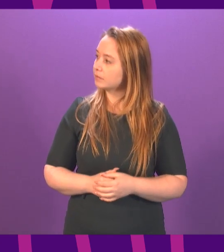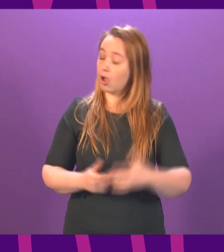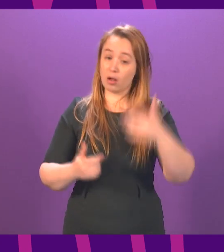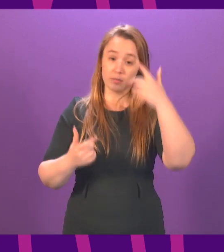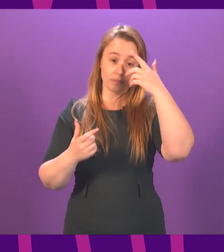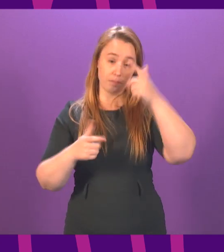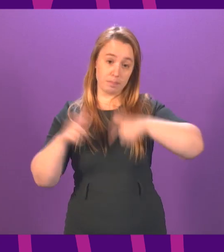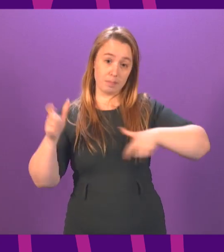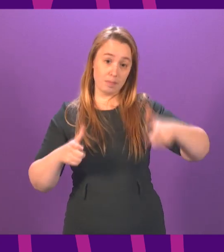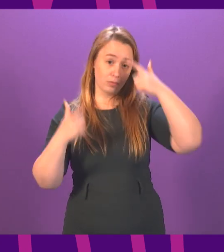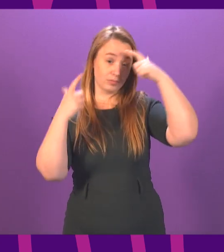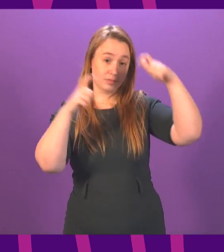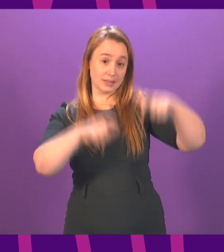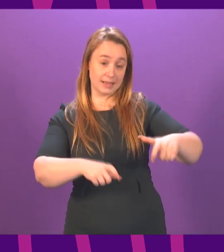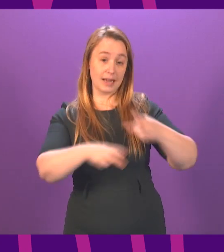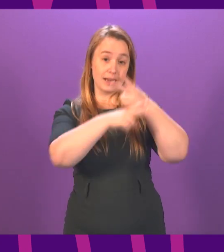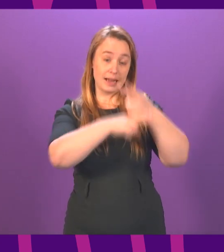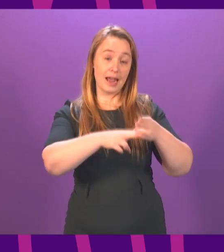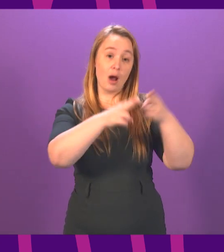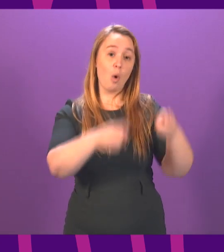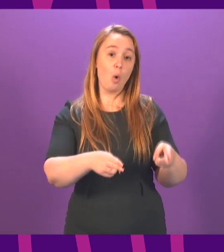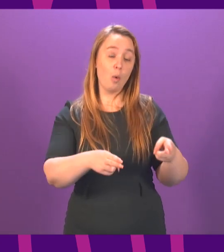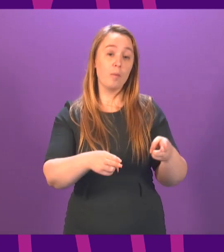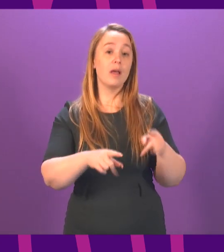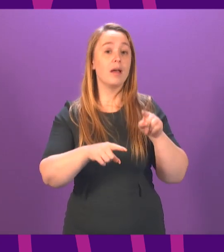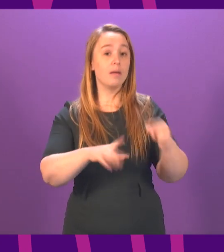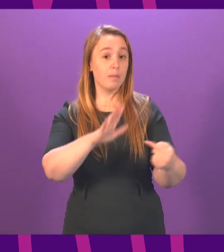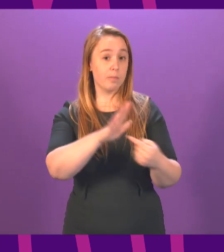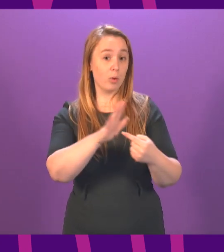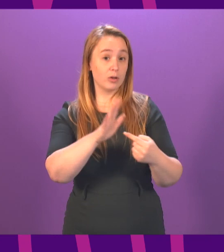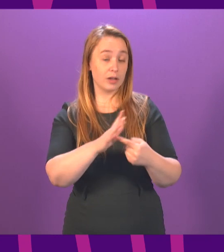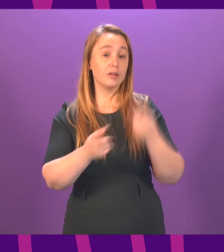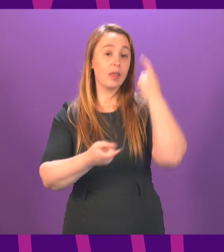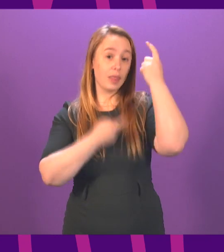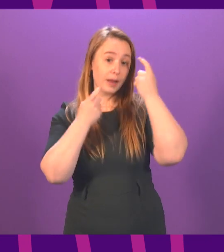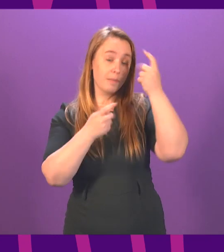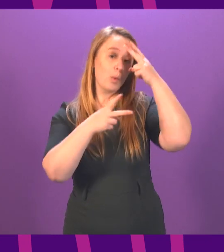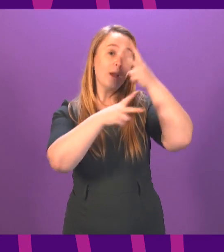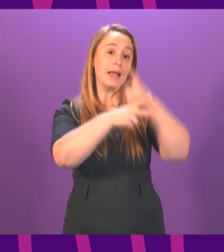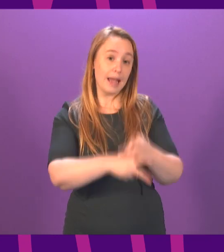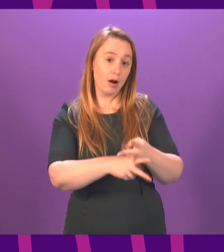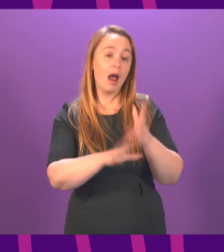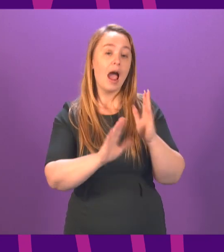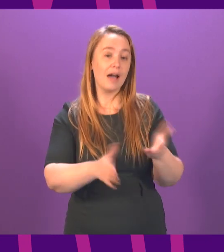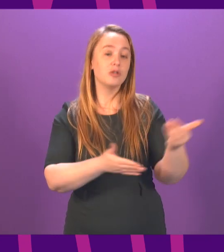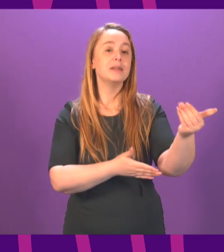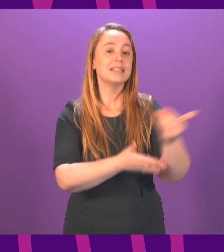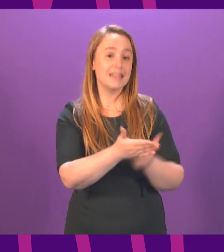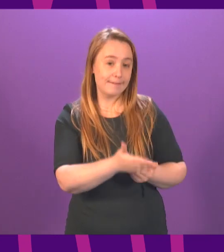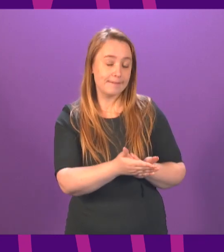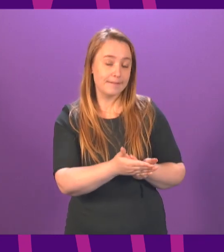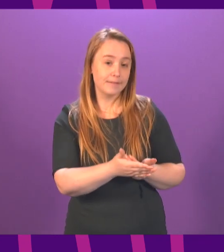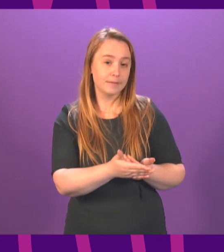be the paramount consideration, and their care must be delivered as safely as possible. I agree